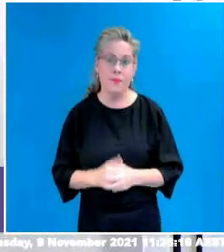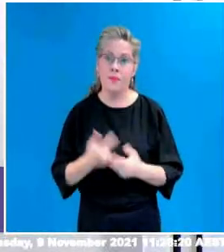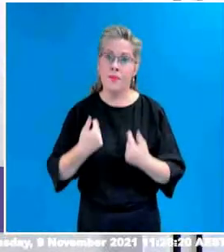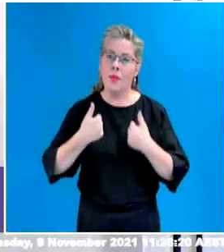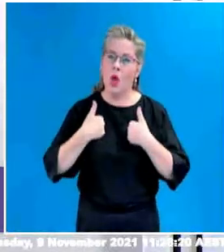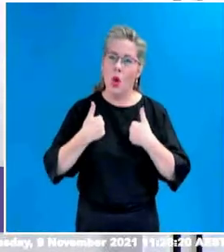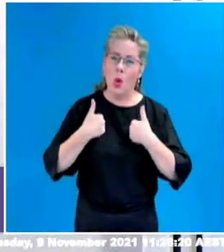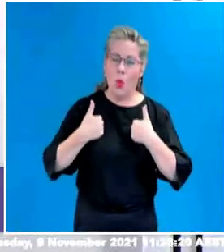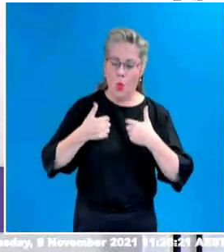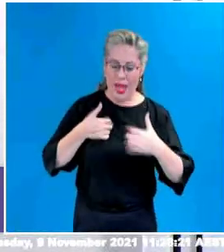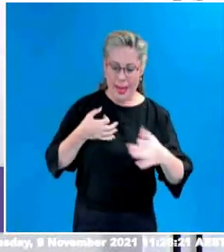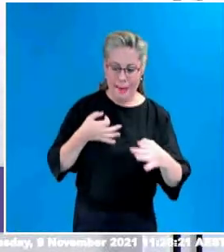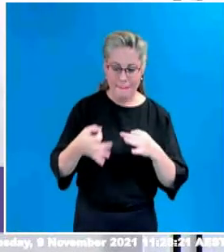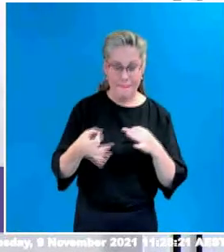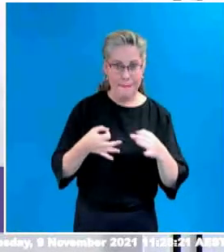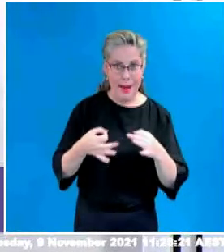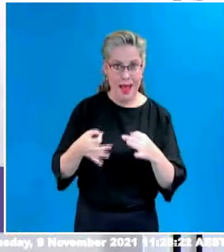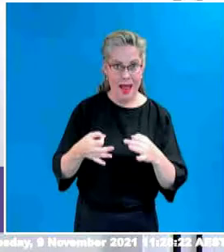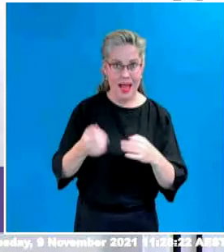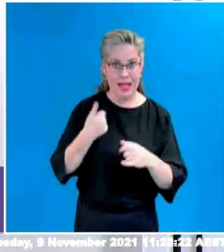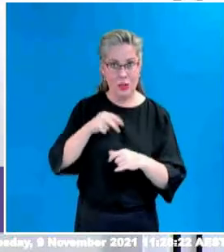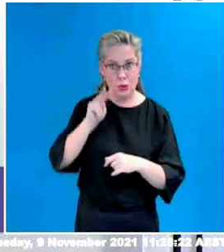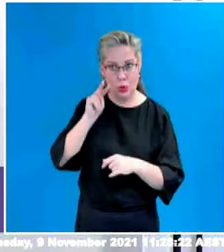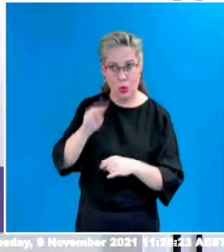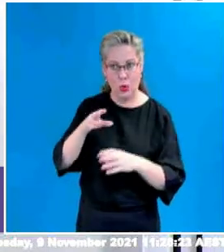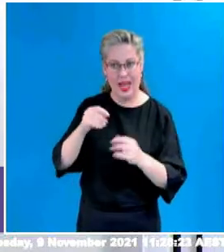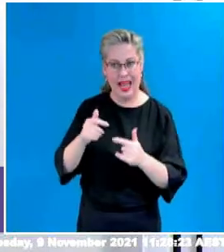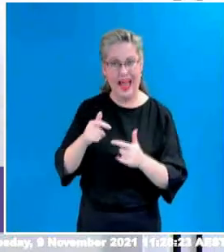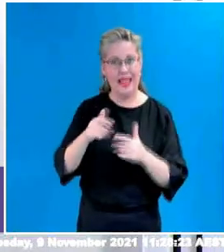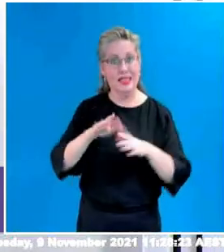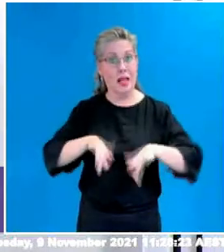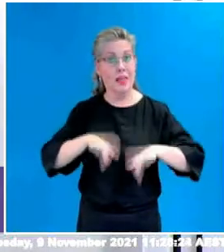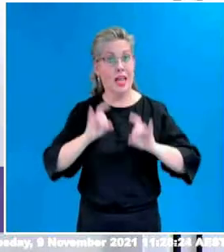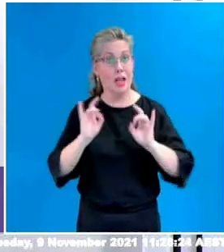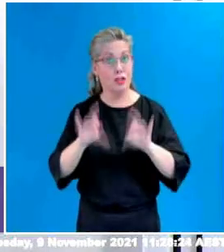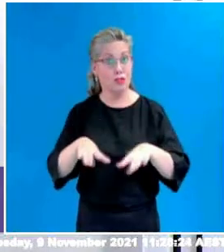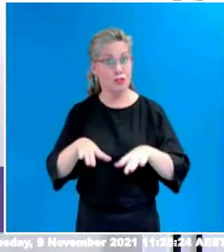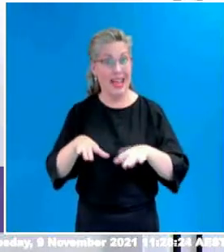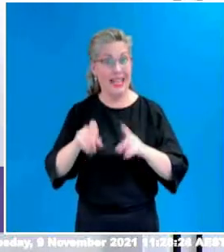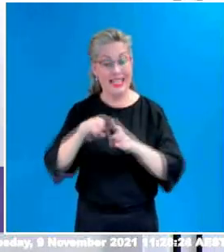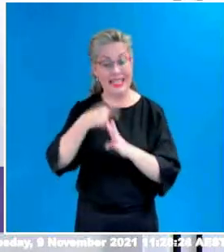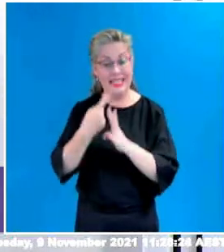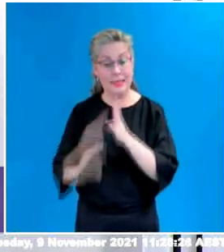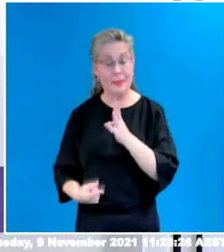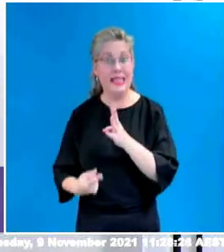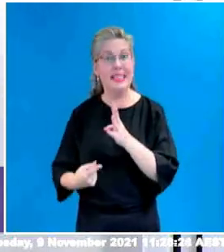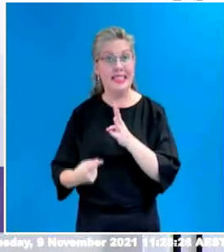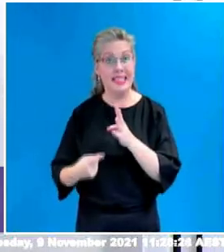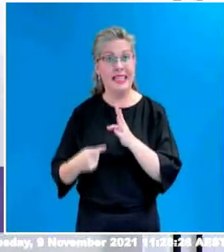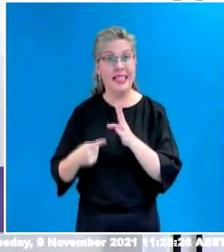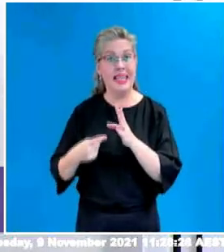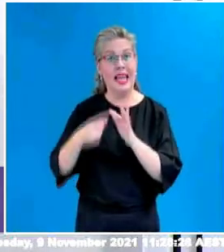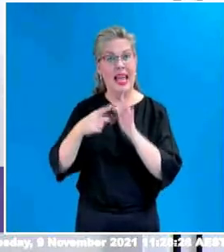called Australian Disability Enterprises, sometimes described as sheltered workshops.